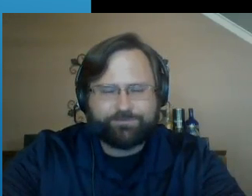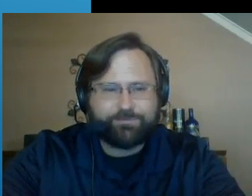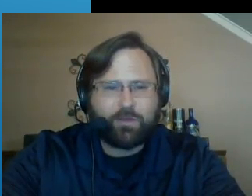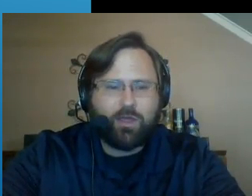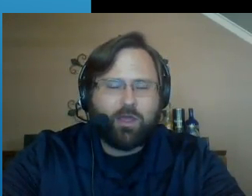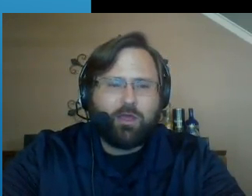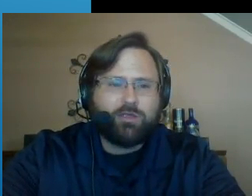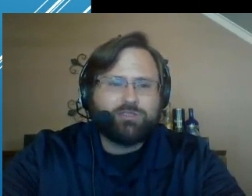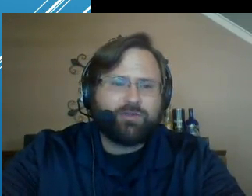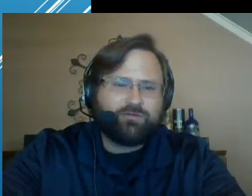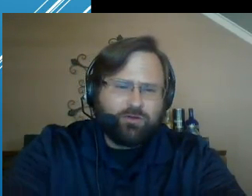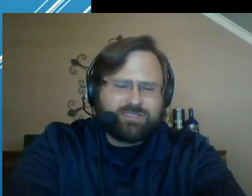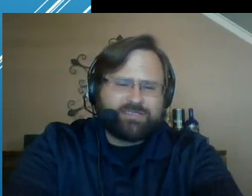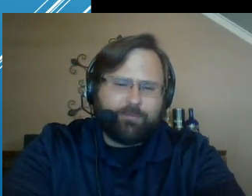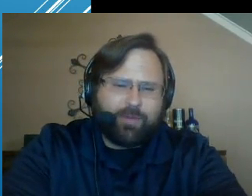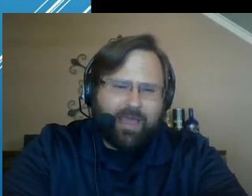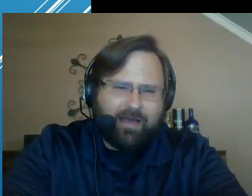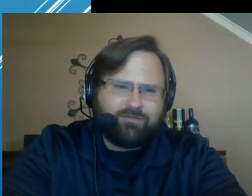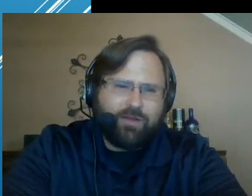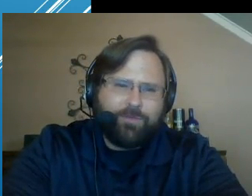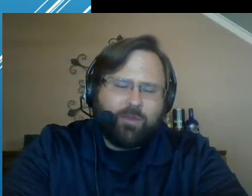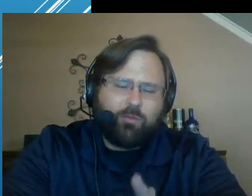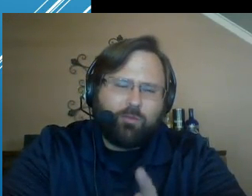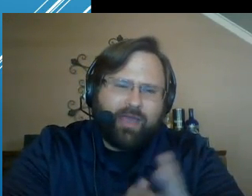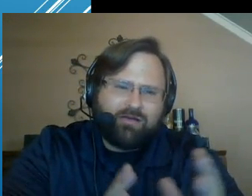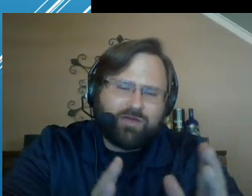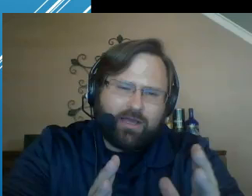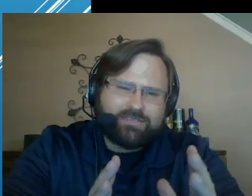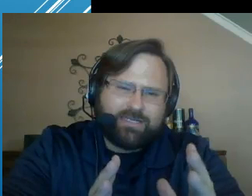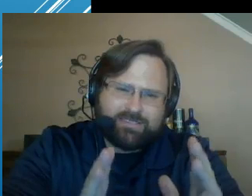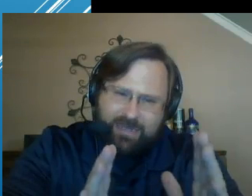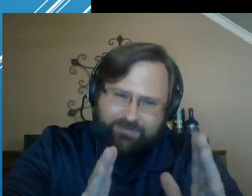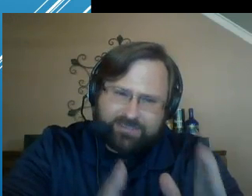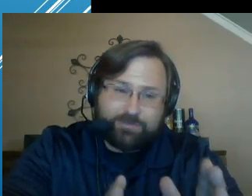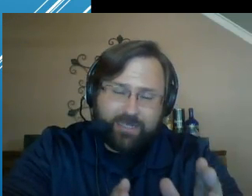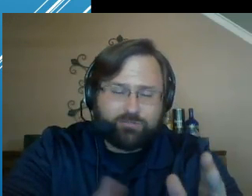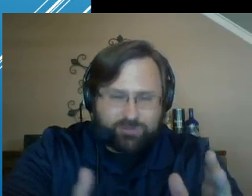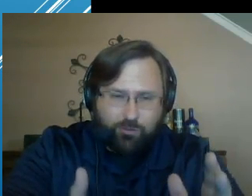so in the first example we have we have sentences that have a subject which of